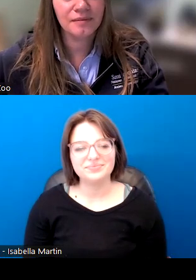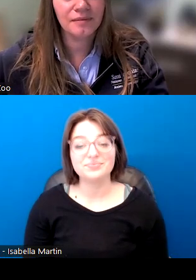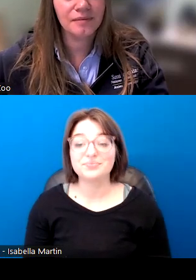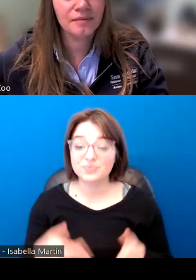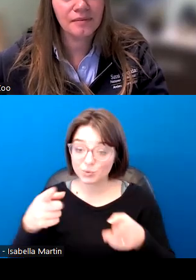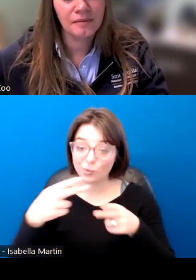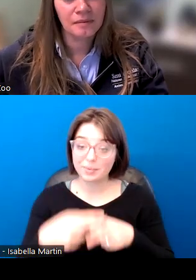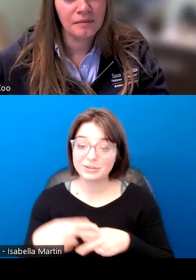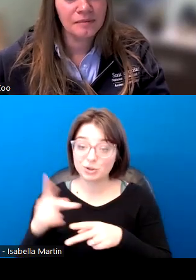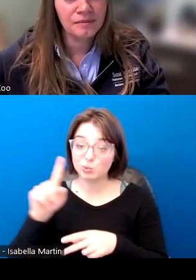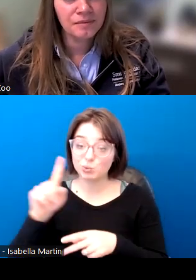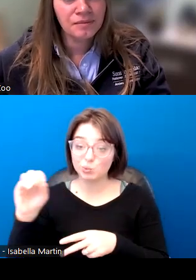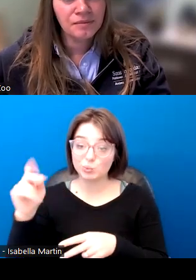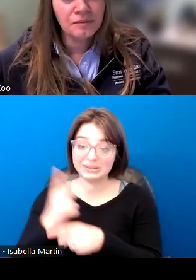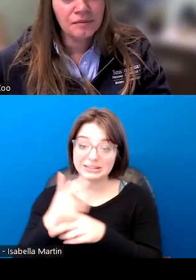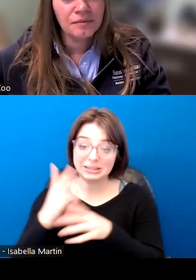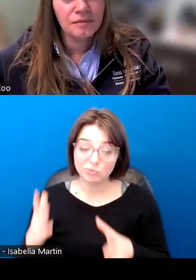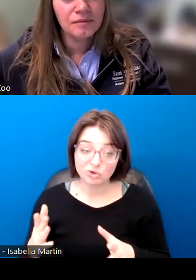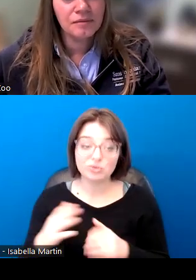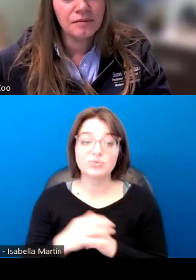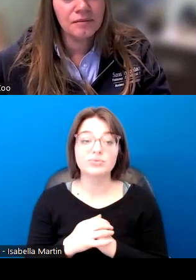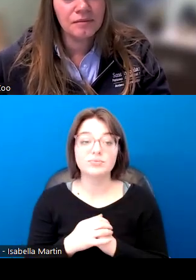enrichment you're working very closely with the animal keepers themselves.